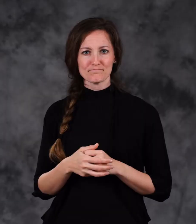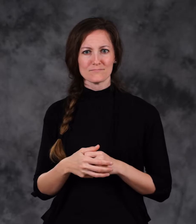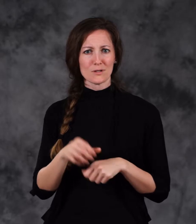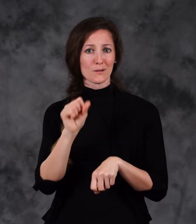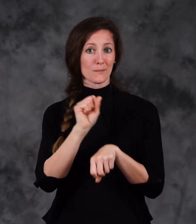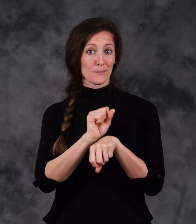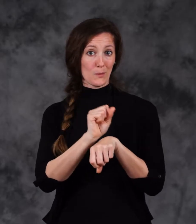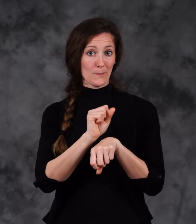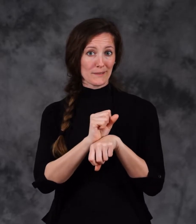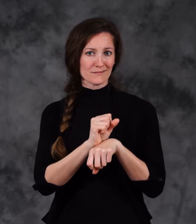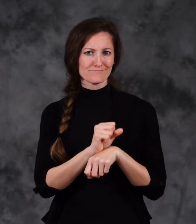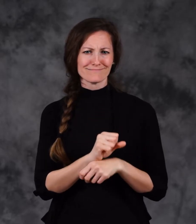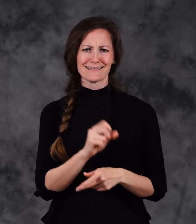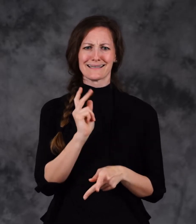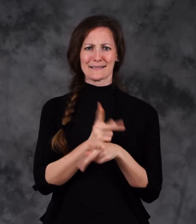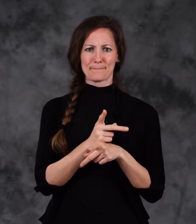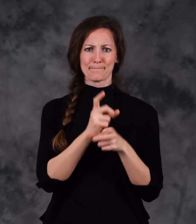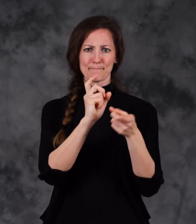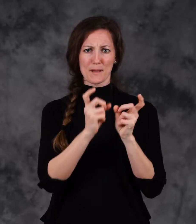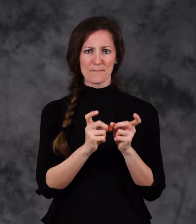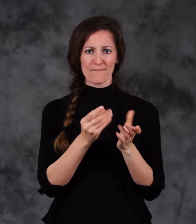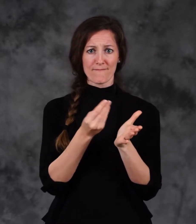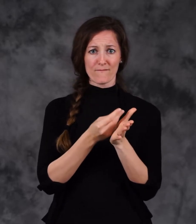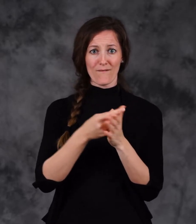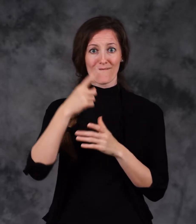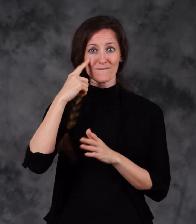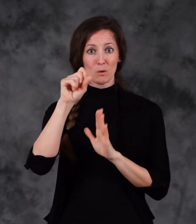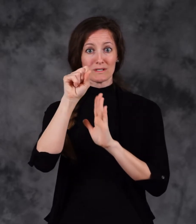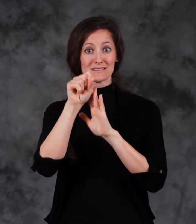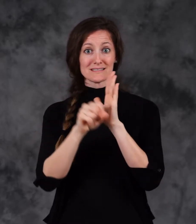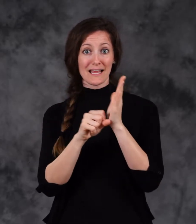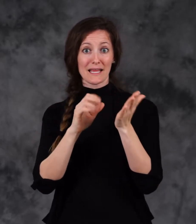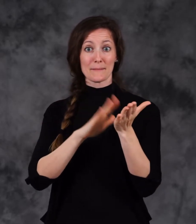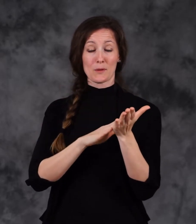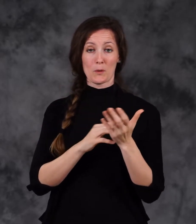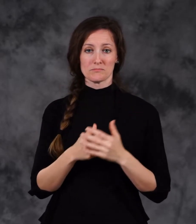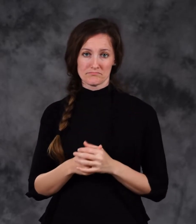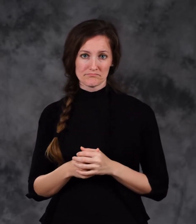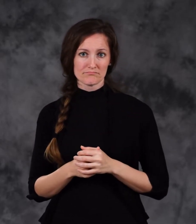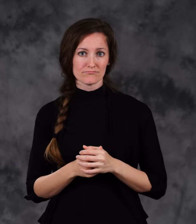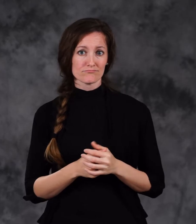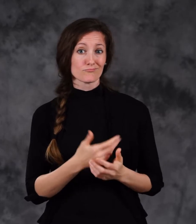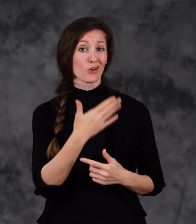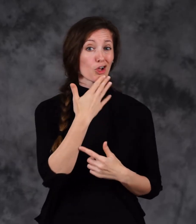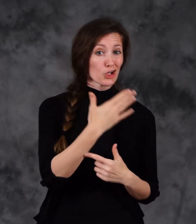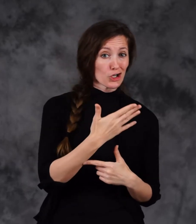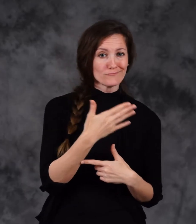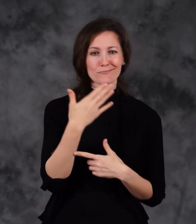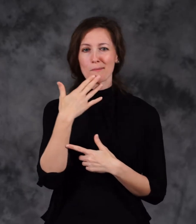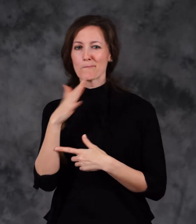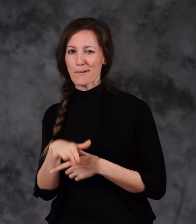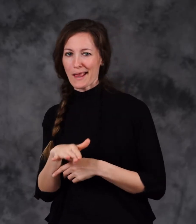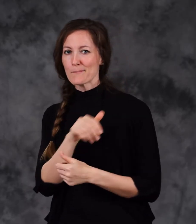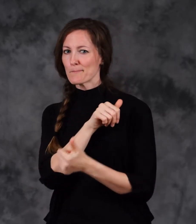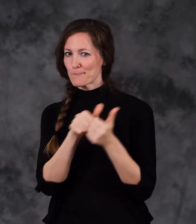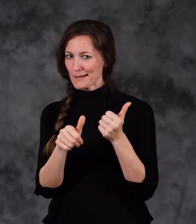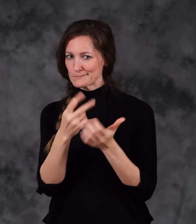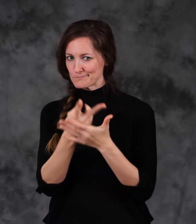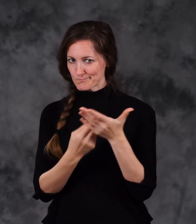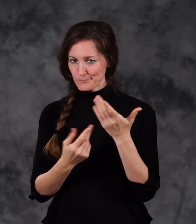Employment: Keep Accommodation Fund for State Employees: Good and Bad Parts Passed